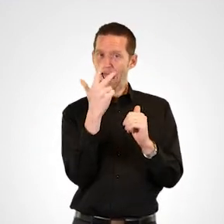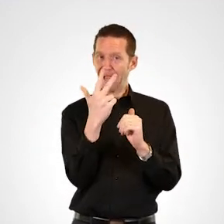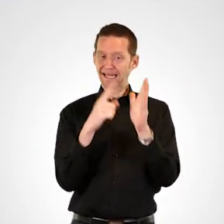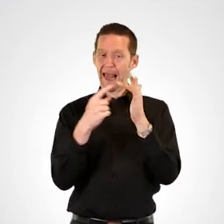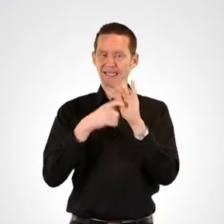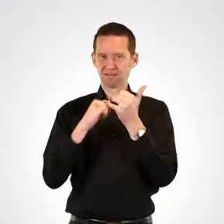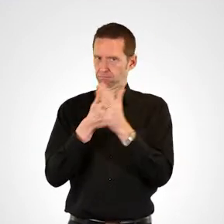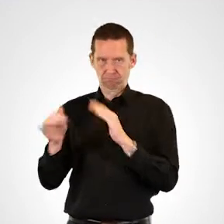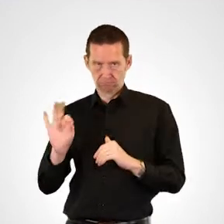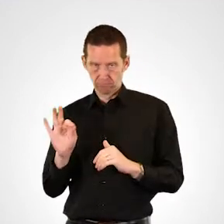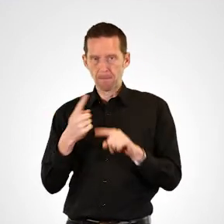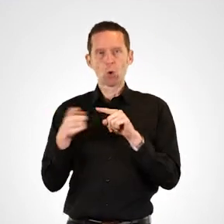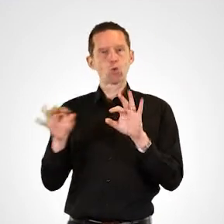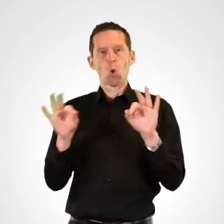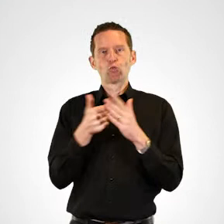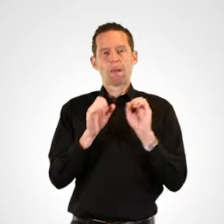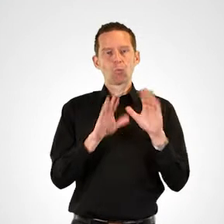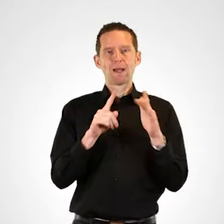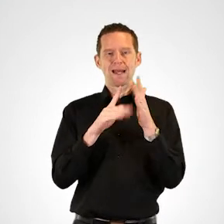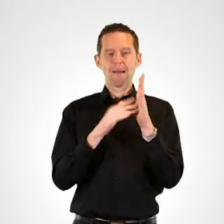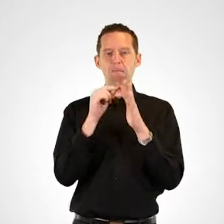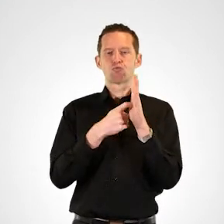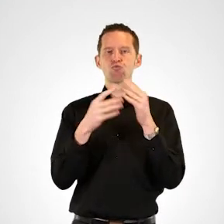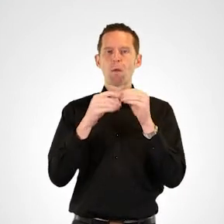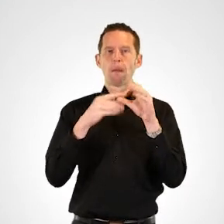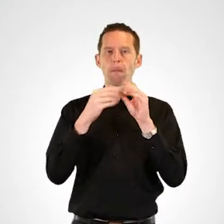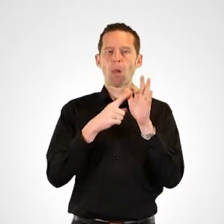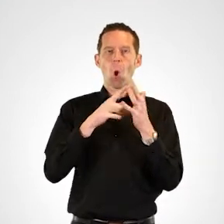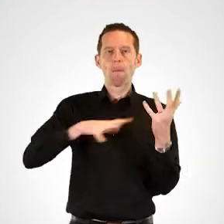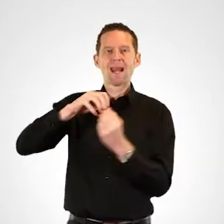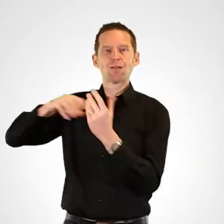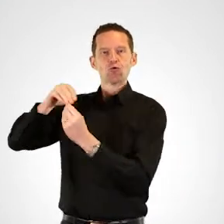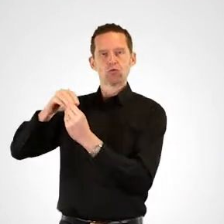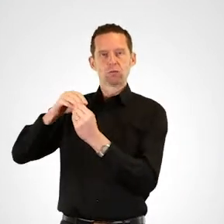And they typically don't put improbable combinations together, which is an interesting finding.